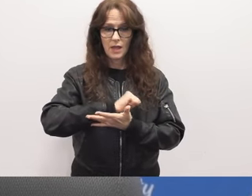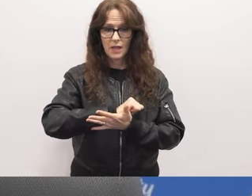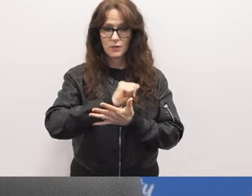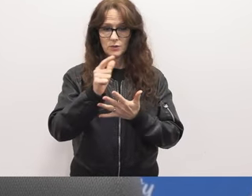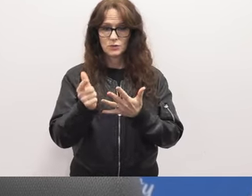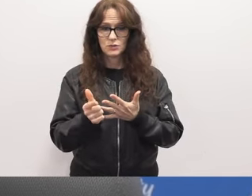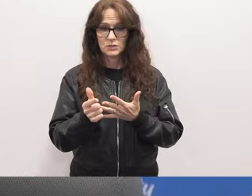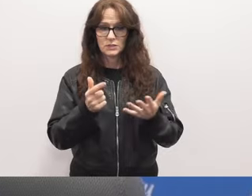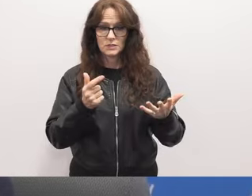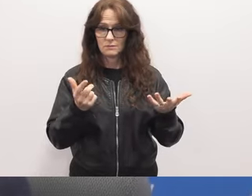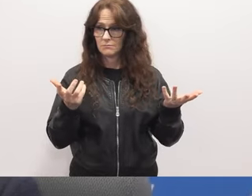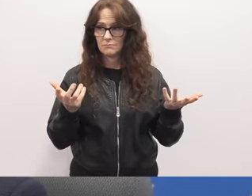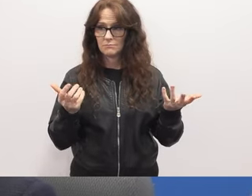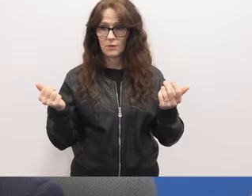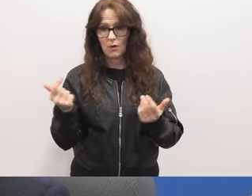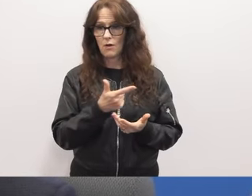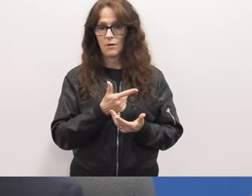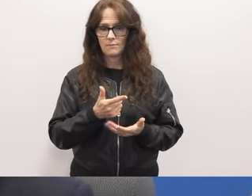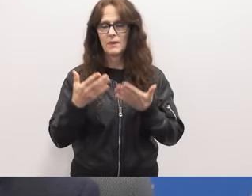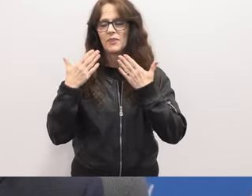So thank you for that, Dr. Baker.